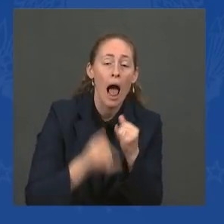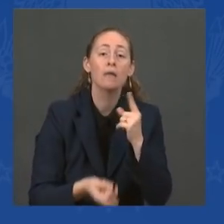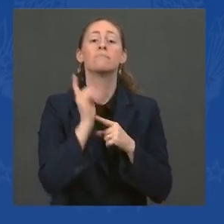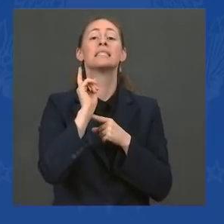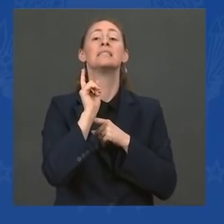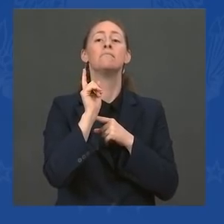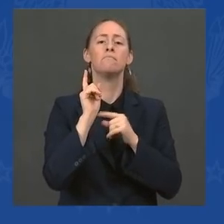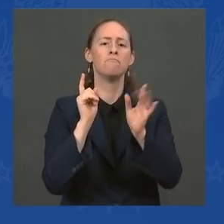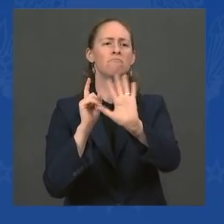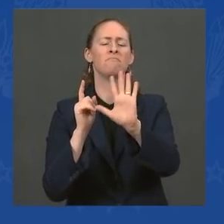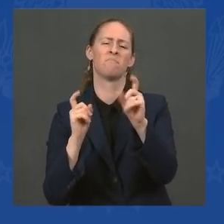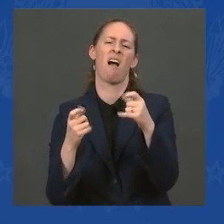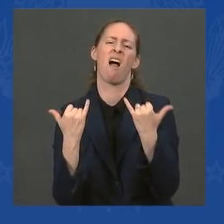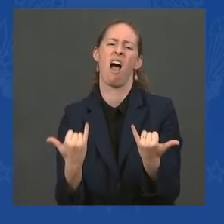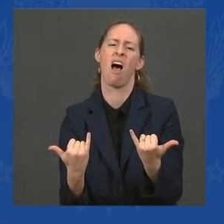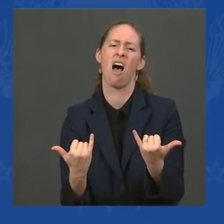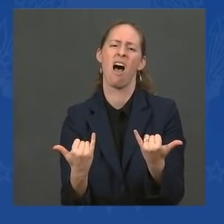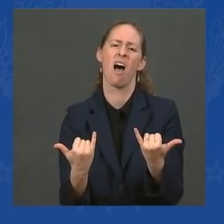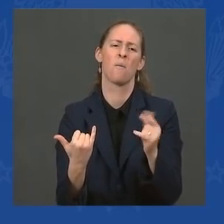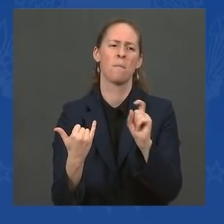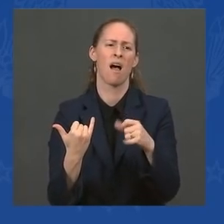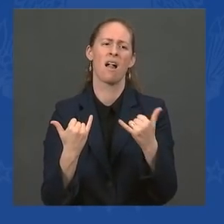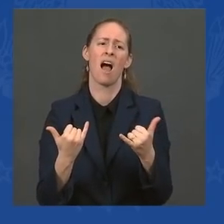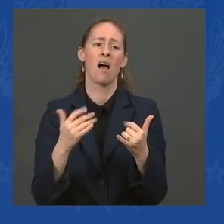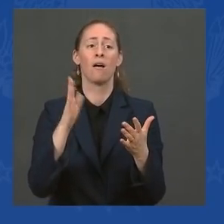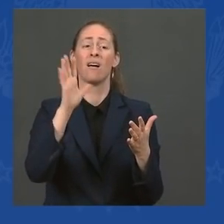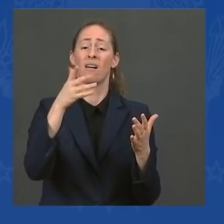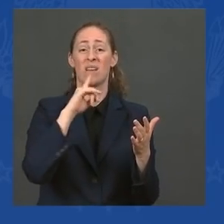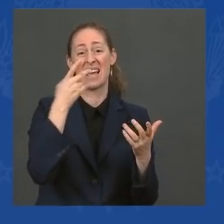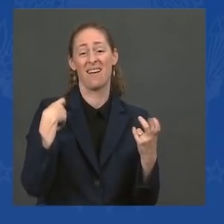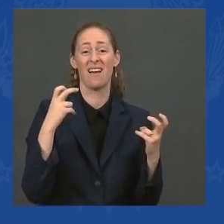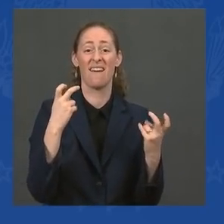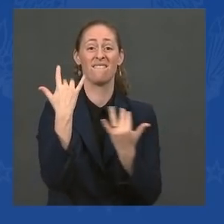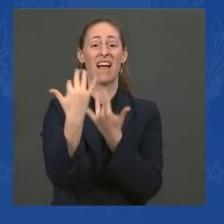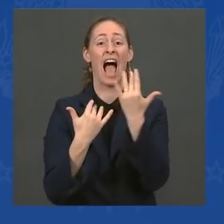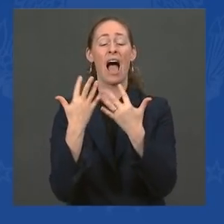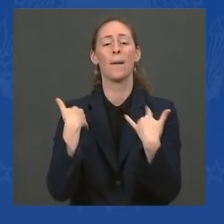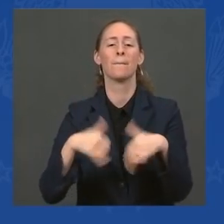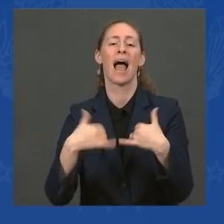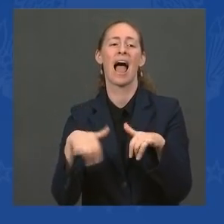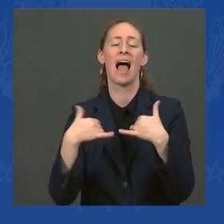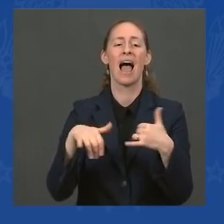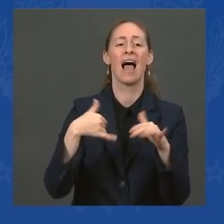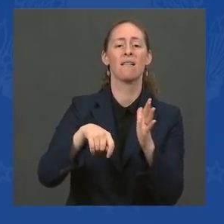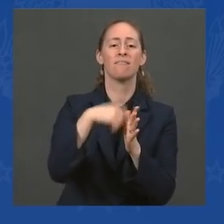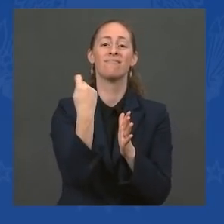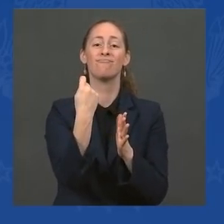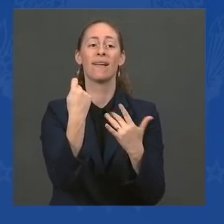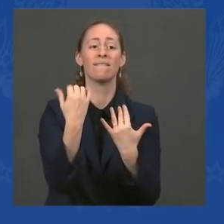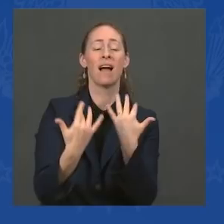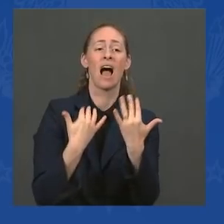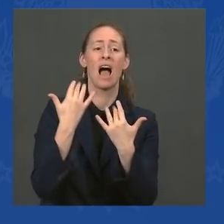We are simply playing with fire right now, and our country has suffered so greatly over the last two years.